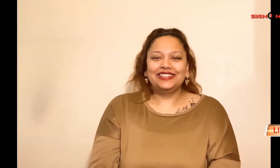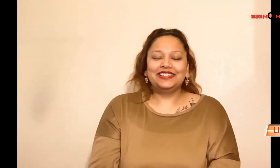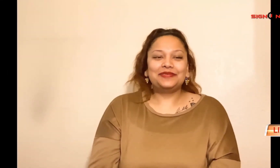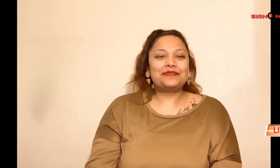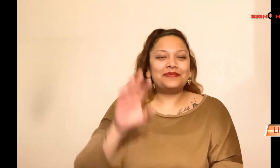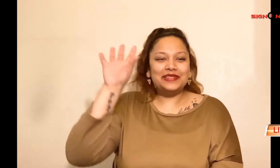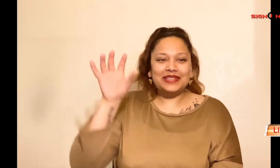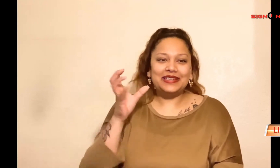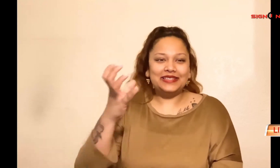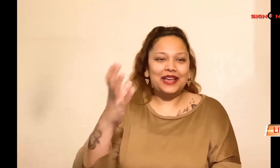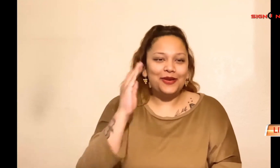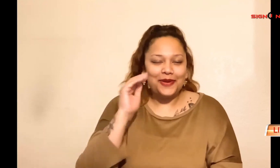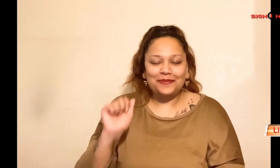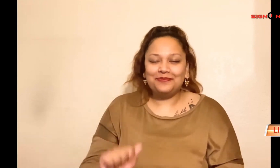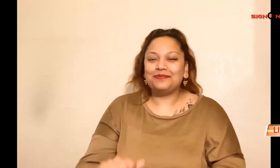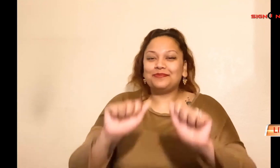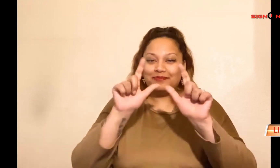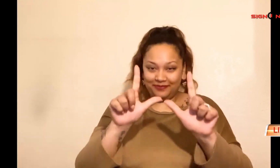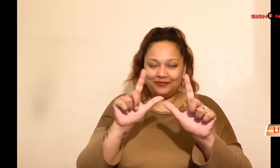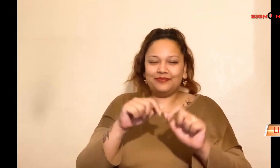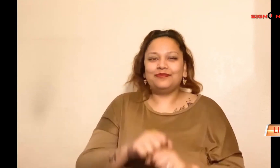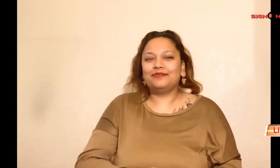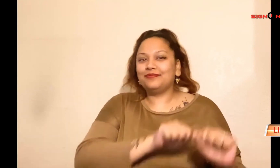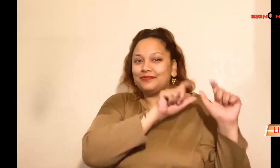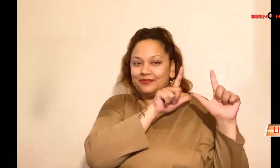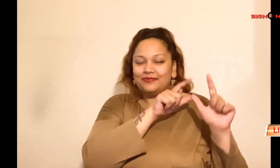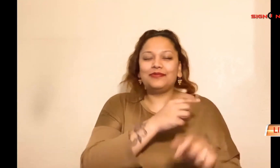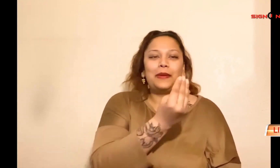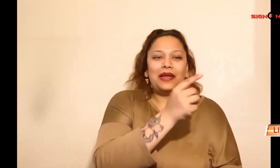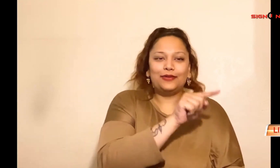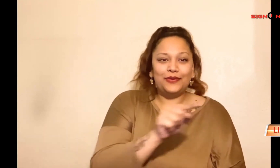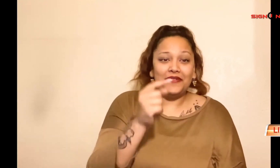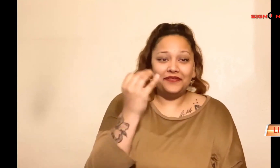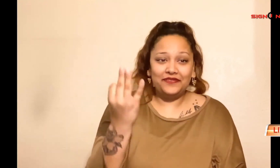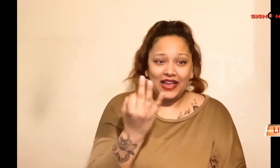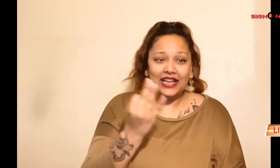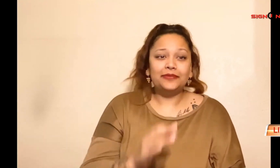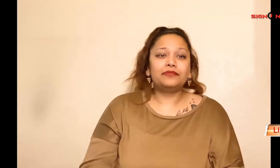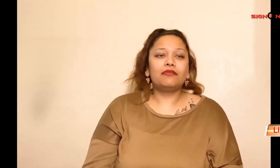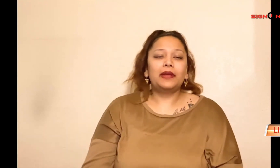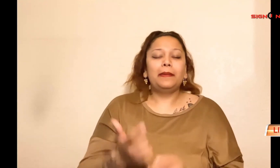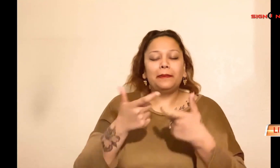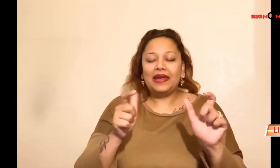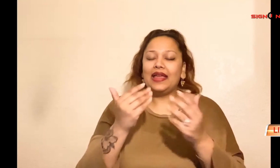Sign1News will be broadcasting updates Monday through Friday a big thank you to our Sign1News